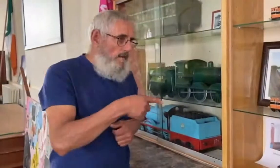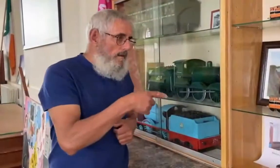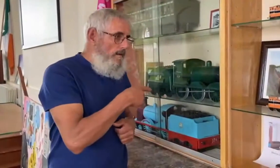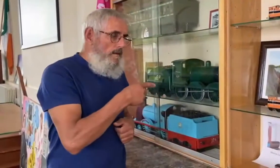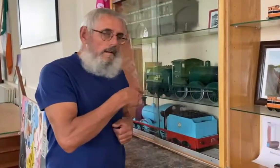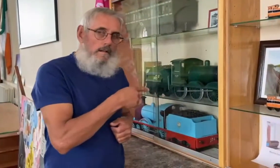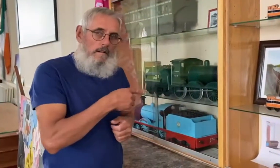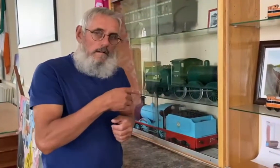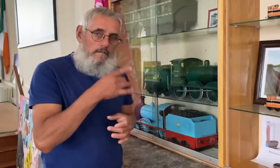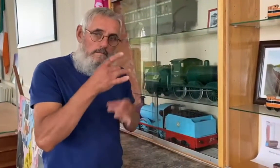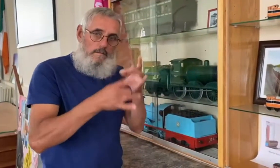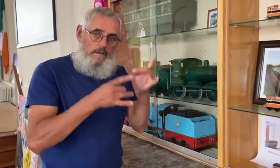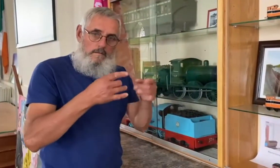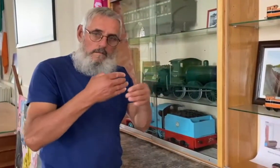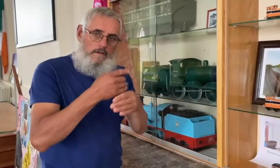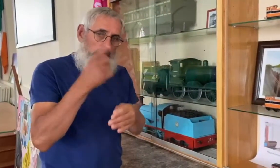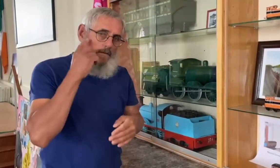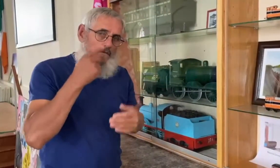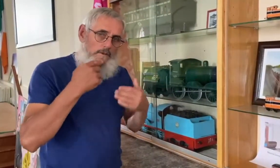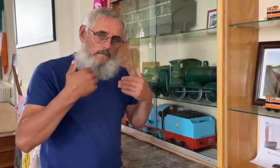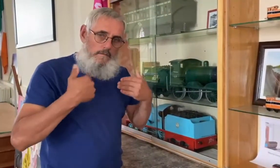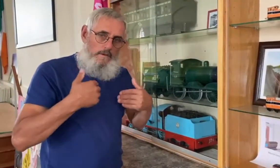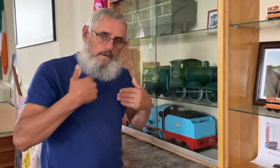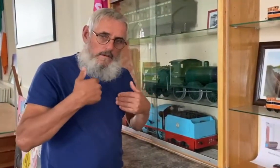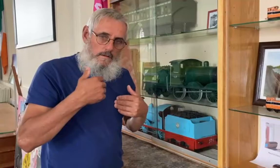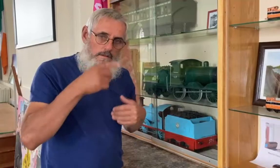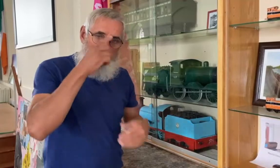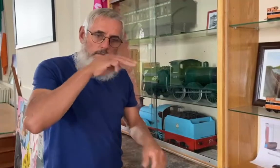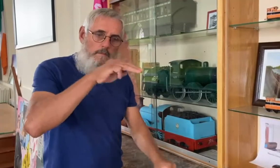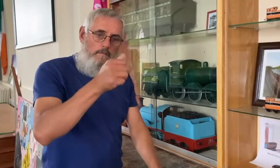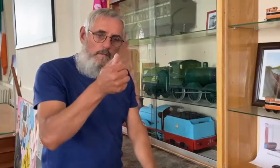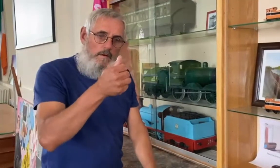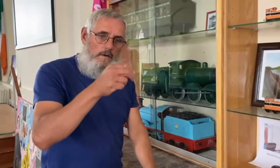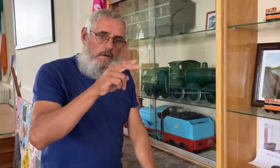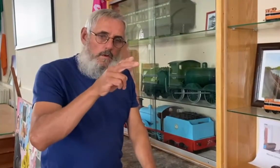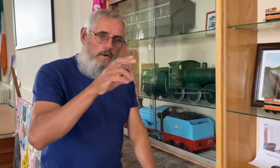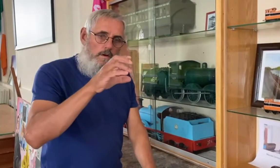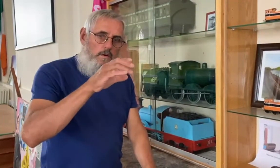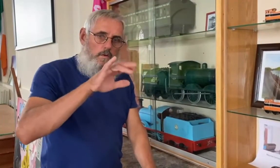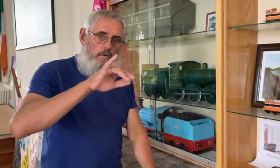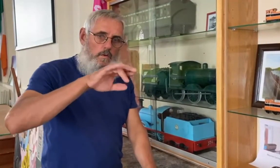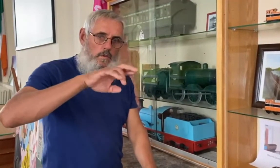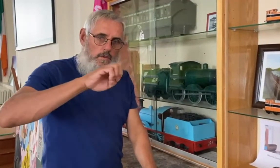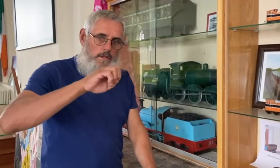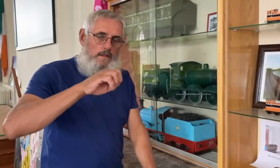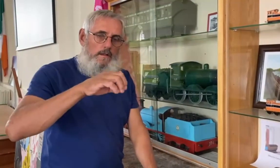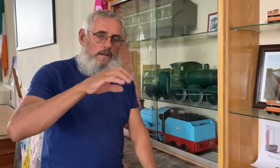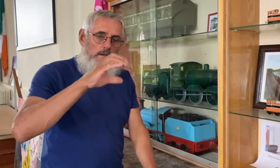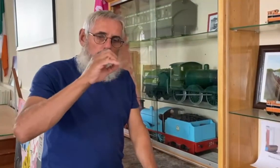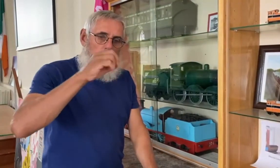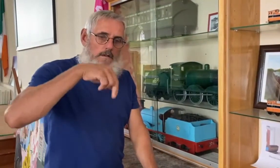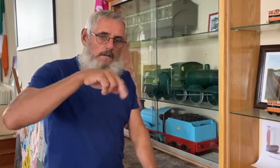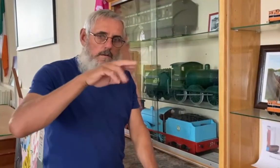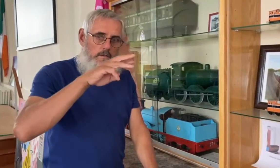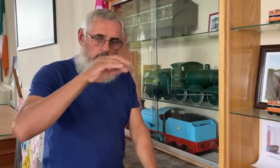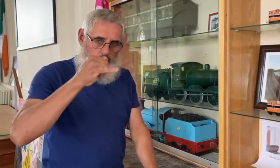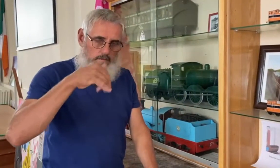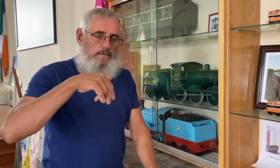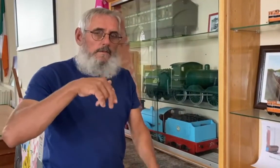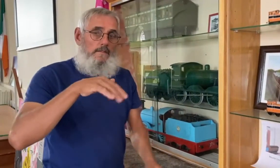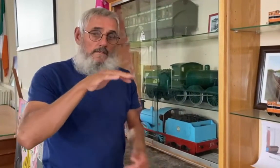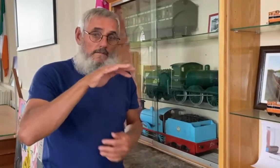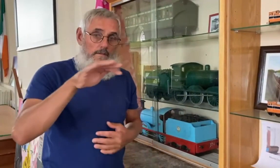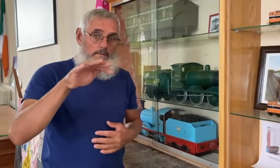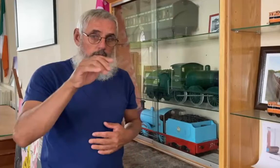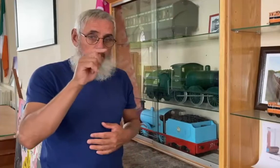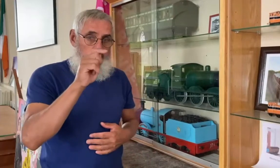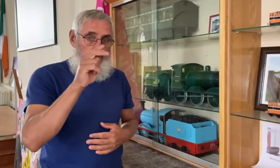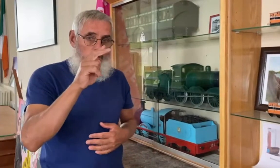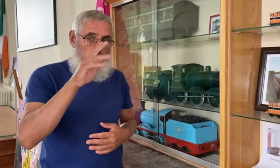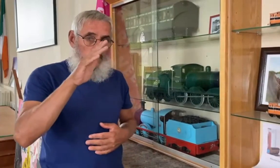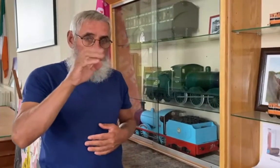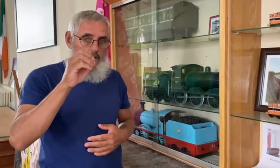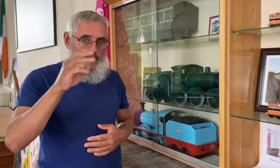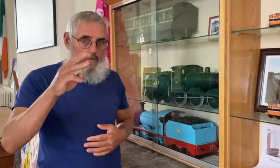These were made by a Deaf man named Maurice Conway from Tullow.